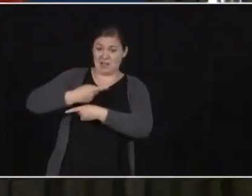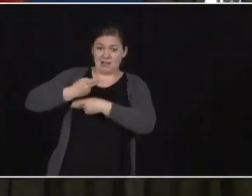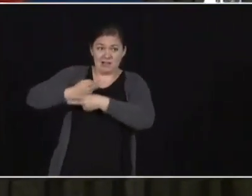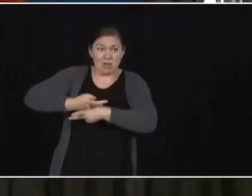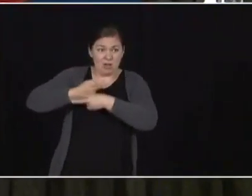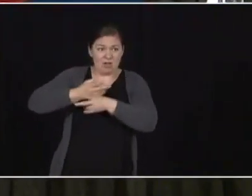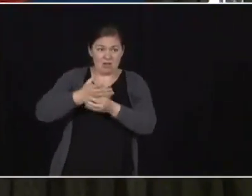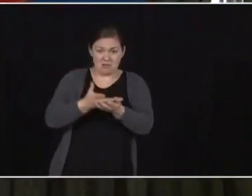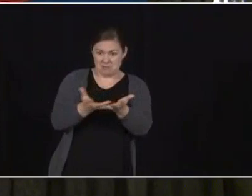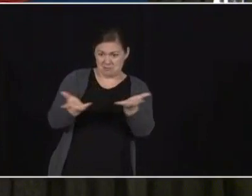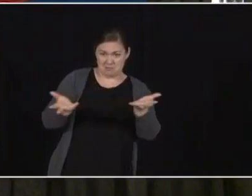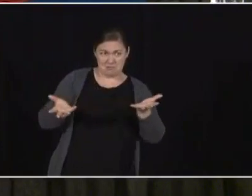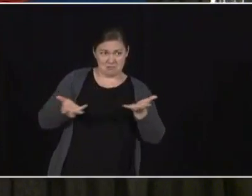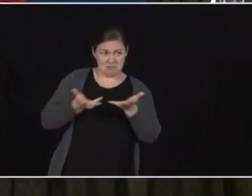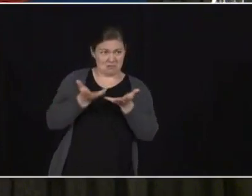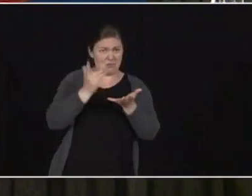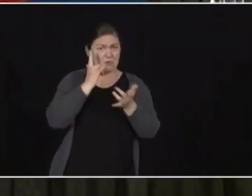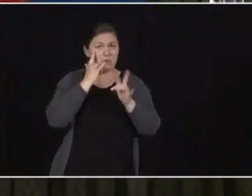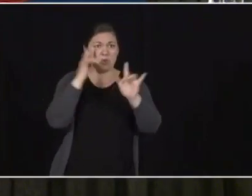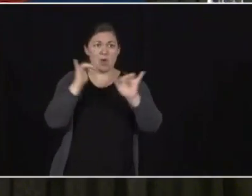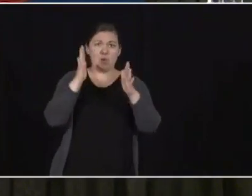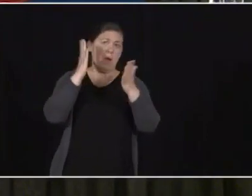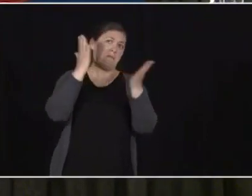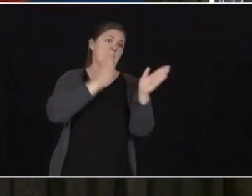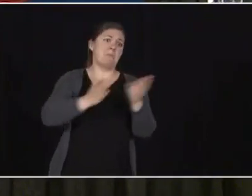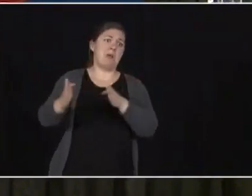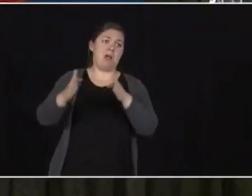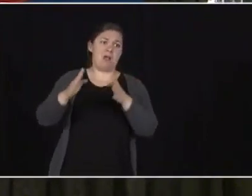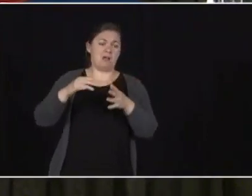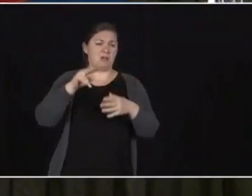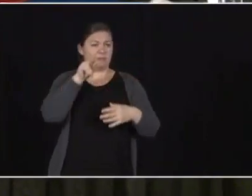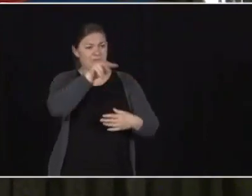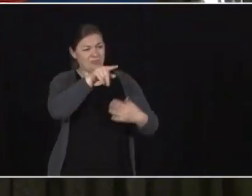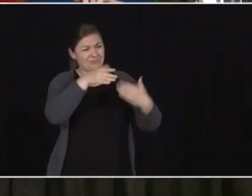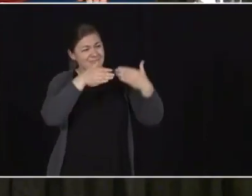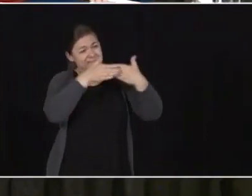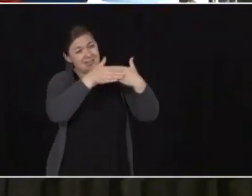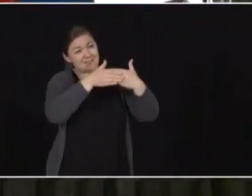Looking at what the process looks like and how it will work for teachers and daycare workers.